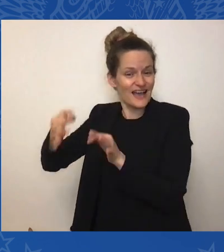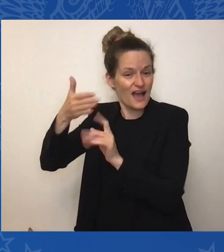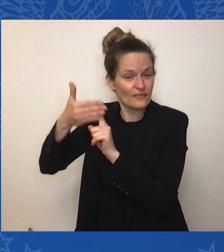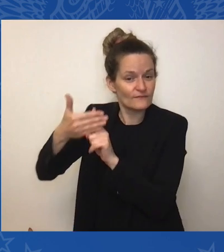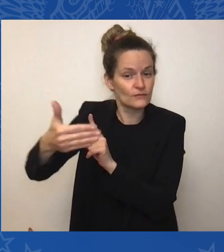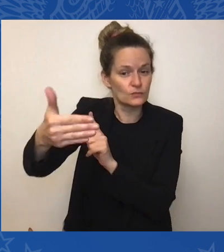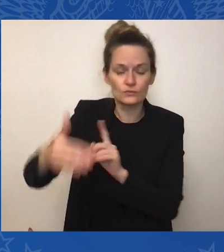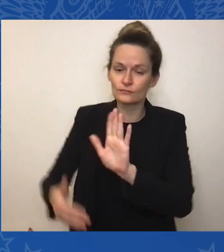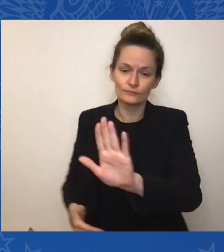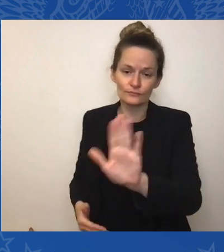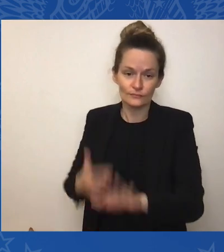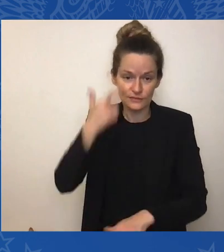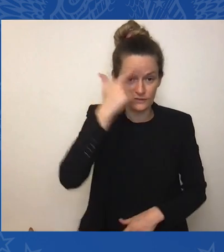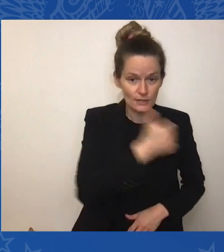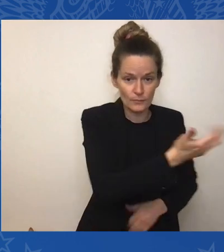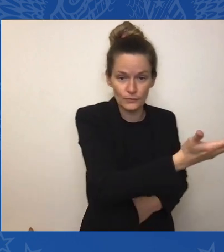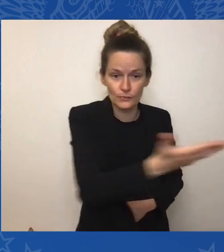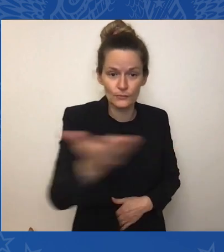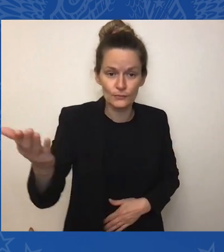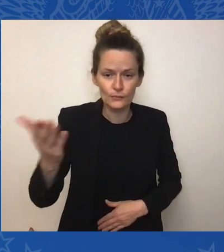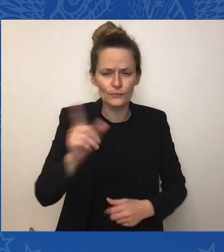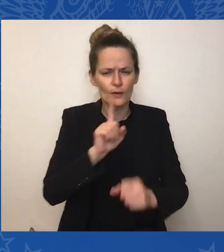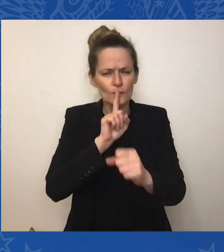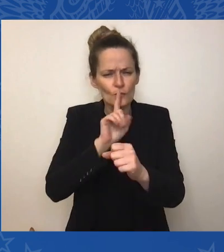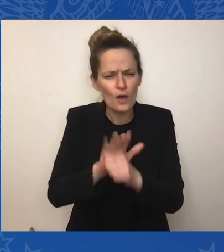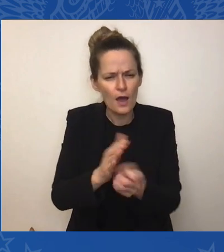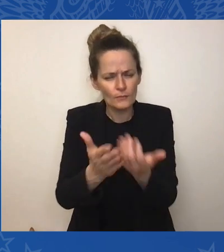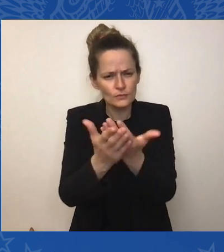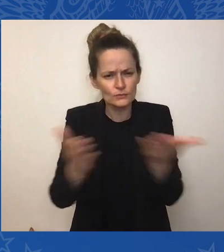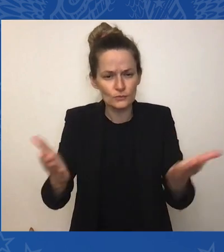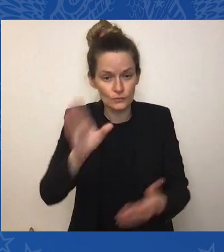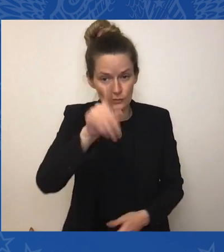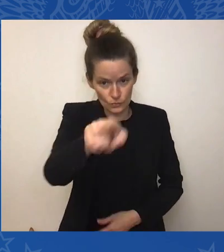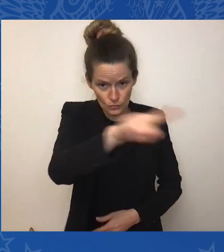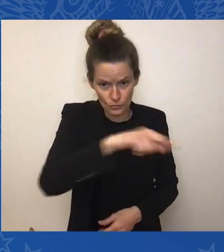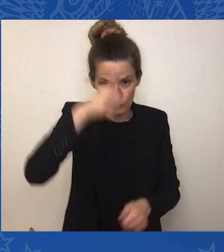They are wrong. Wrong, wrong, wrong.